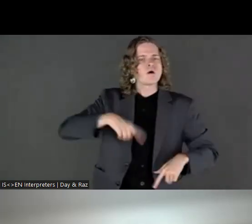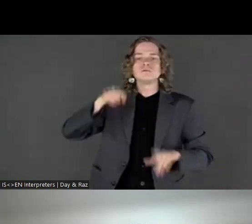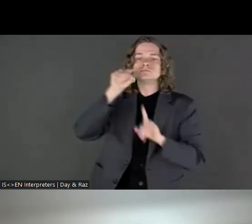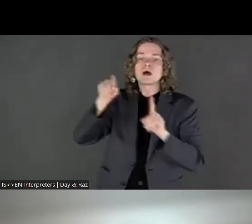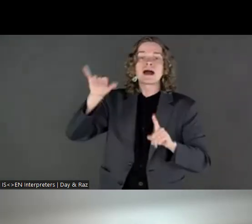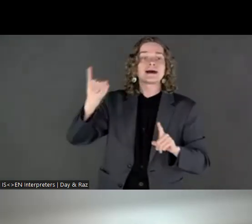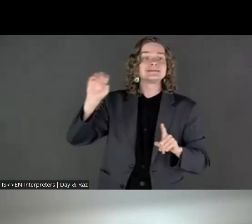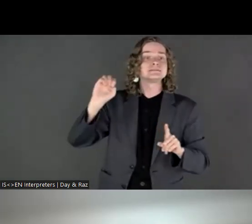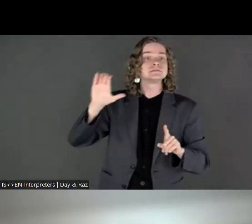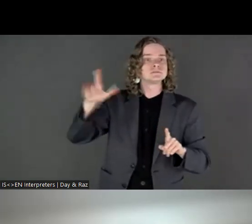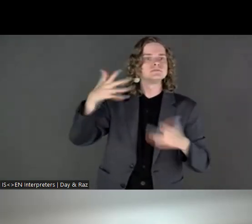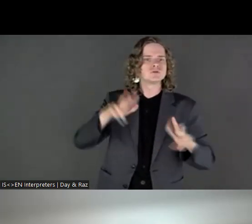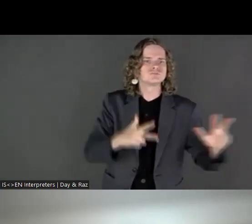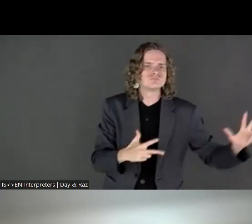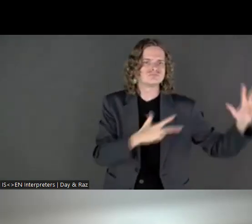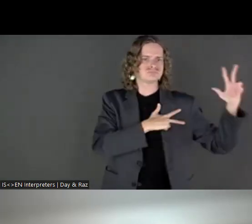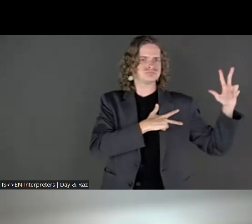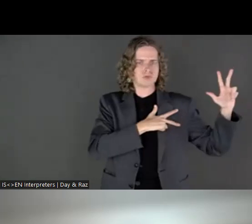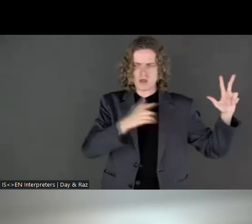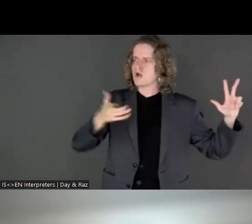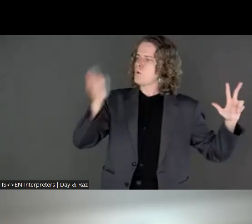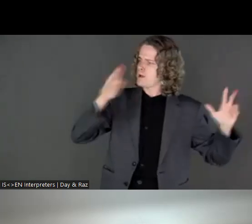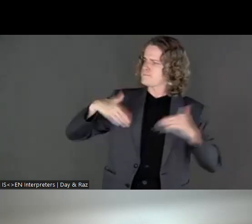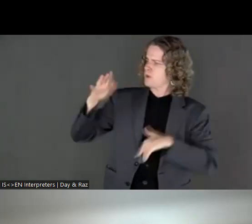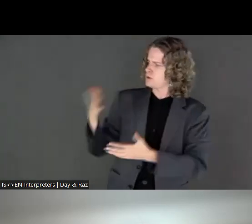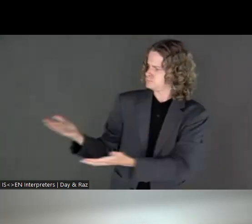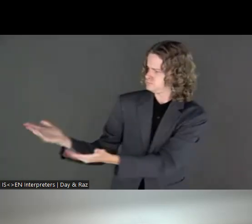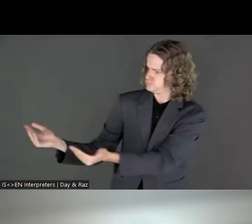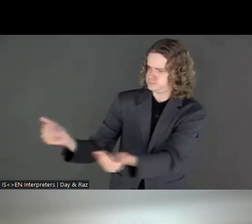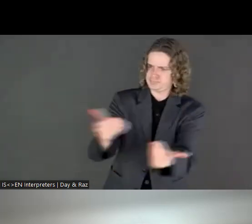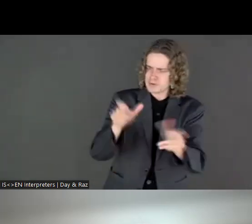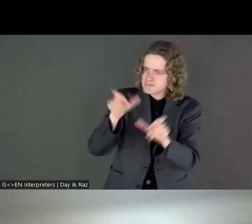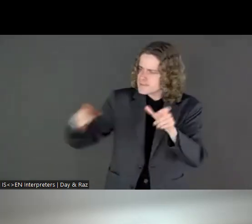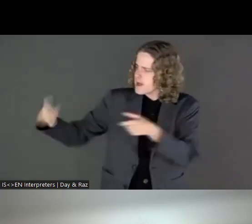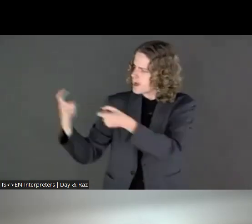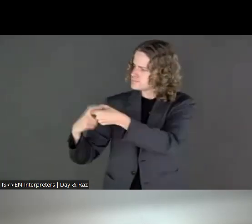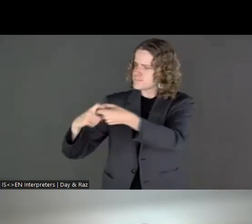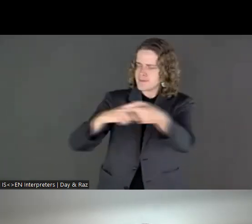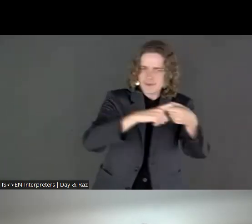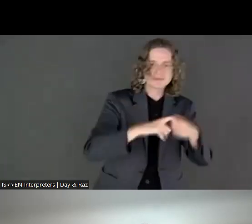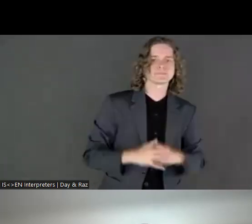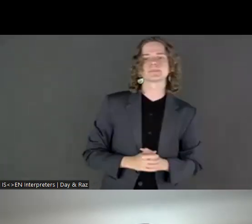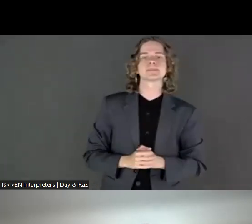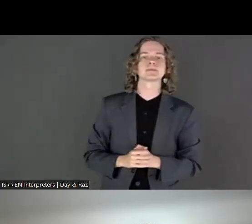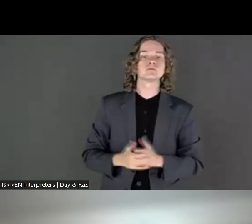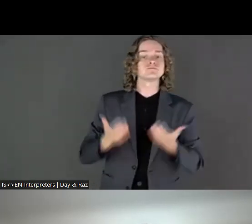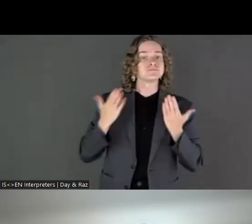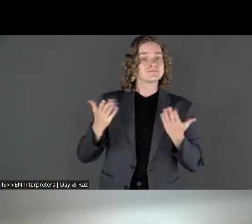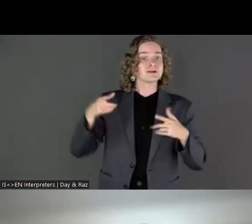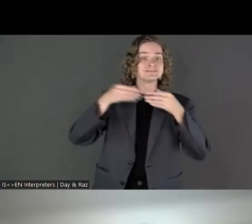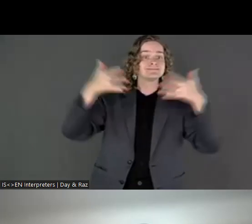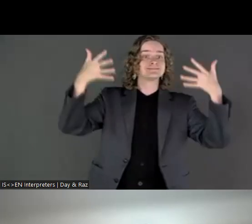As of today, the system is tracking how the the percentage of members of coordination bodies